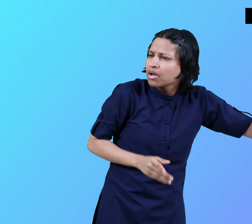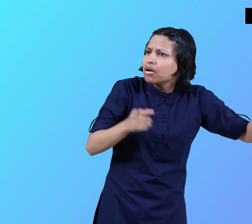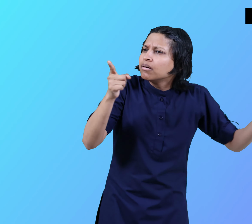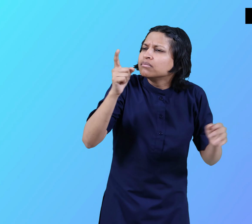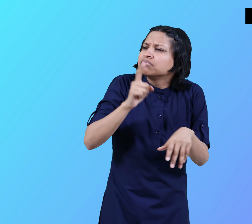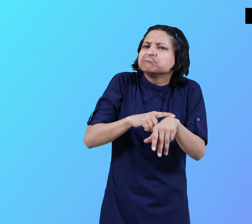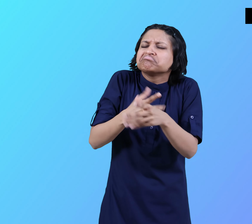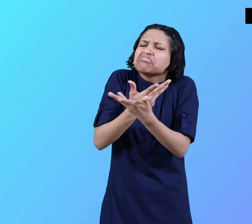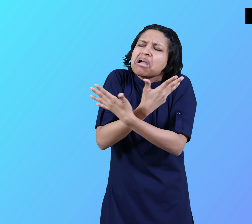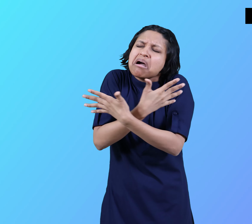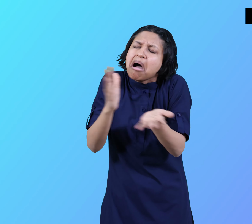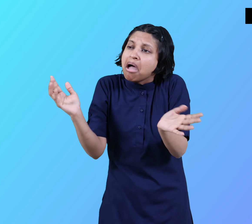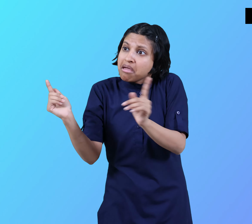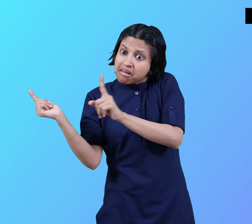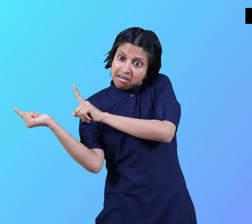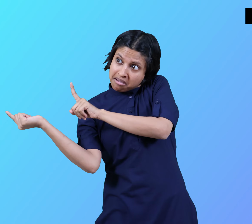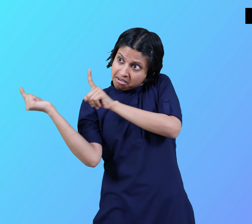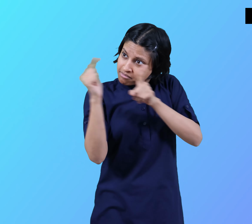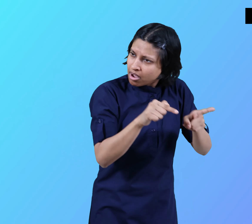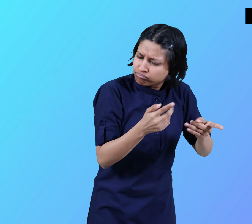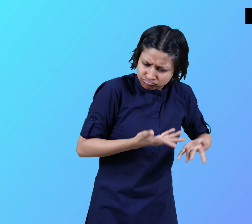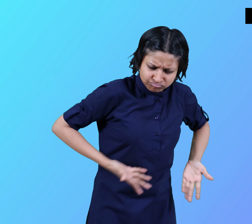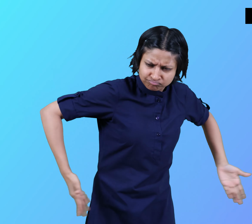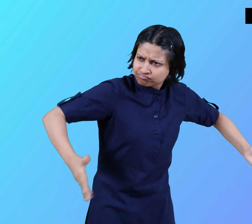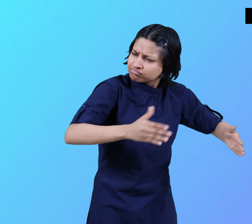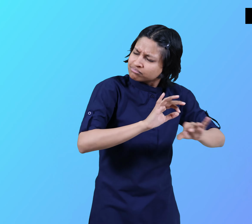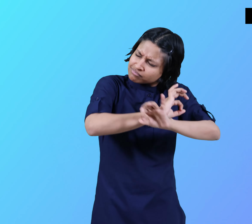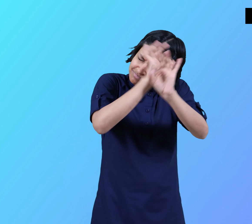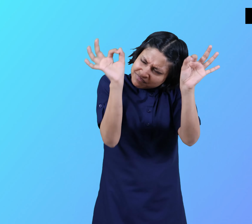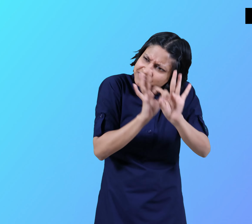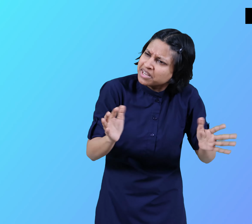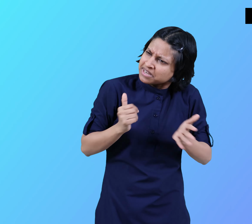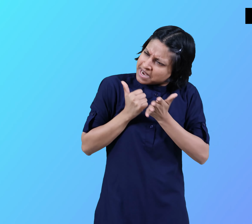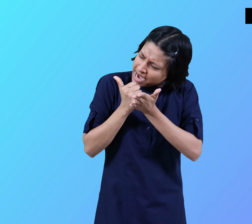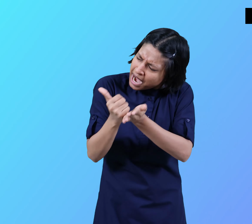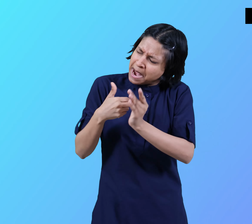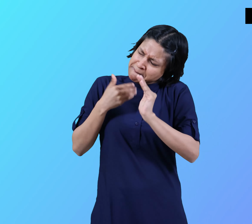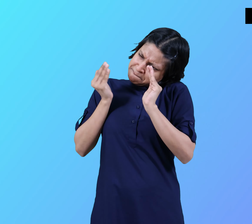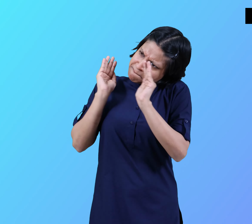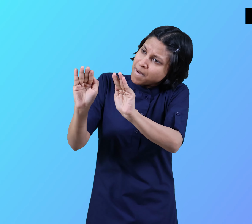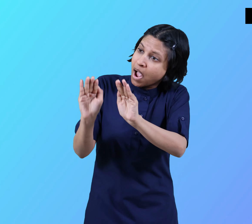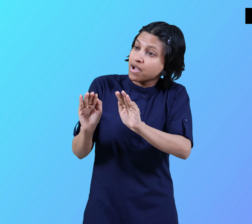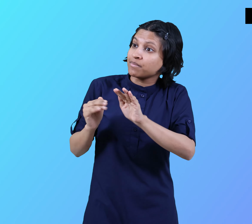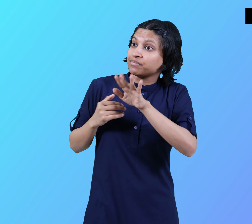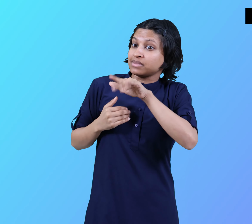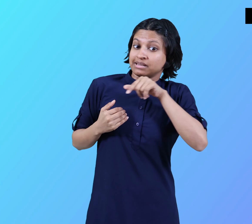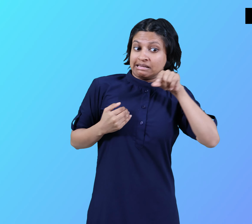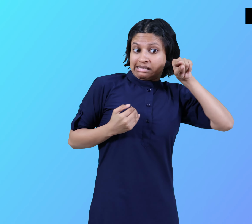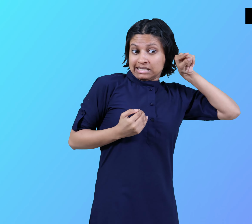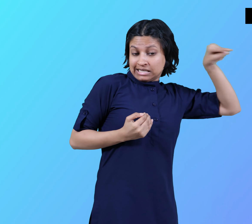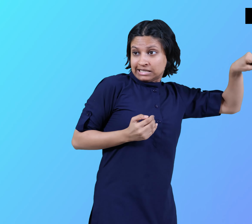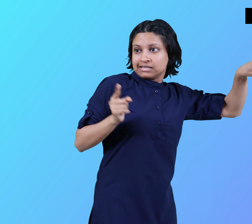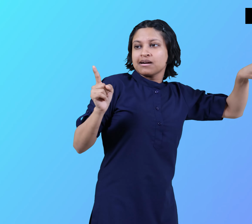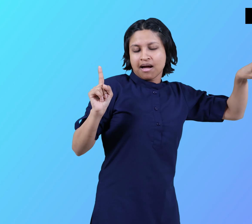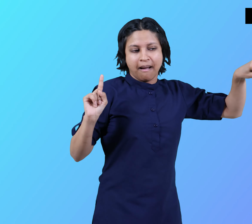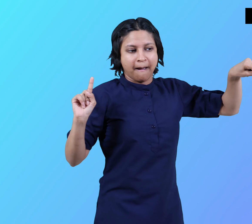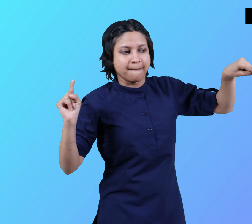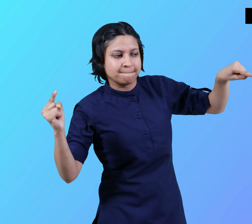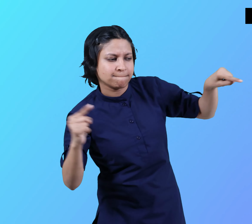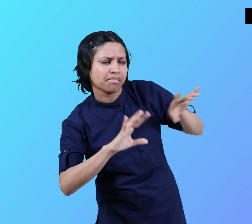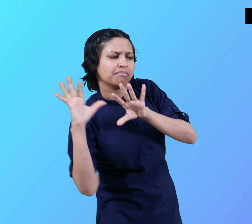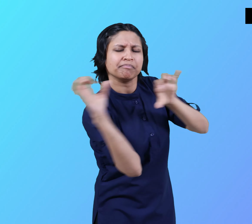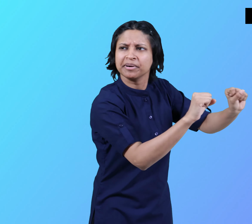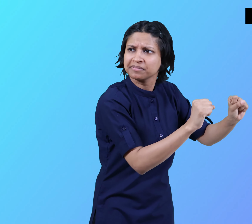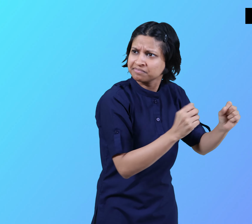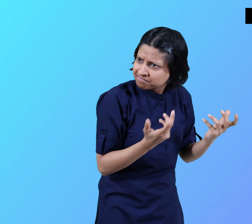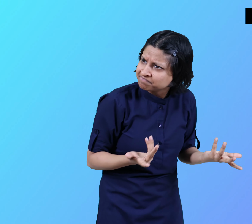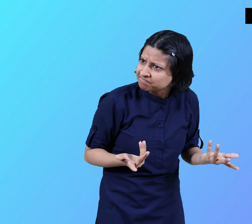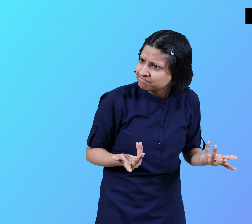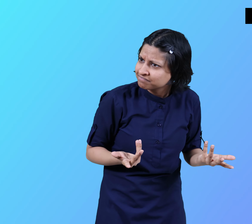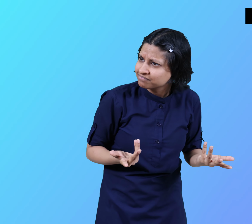Now, King, come down any time you want. It is our duty to give David to you.”